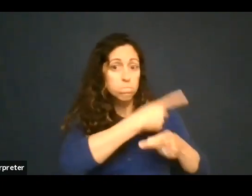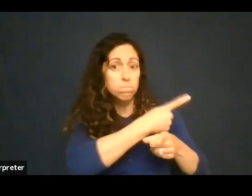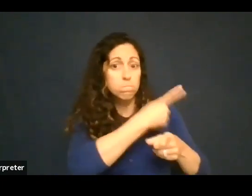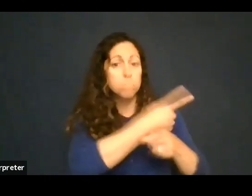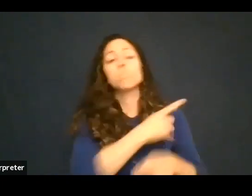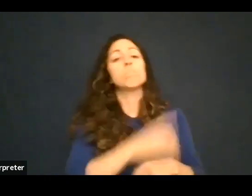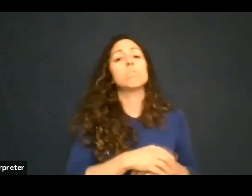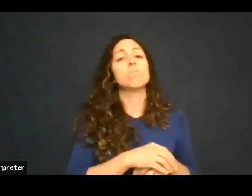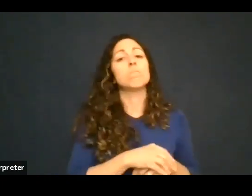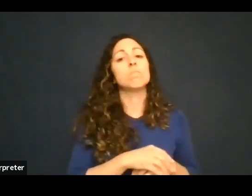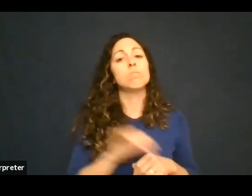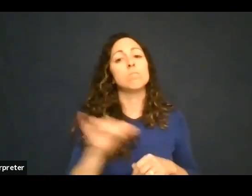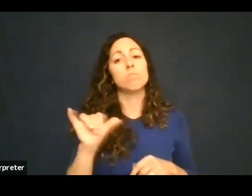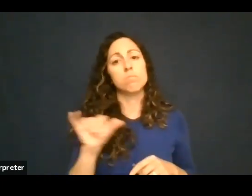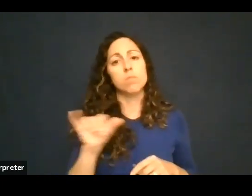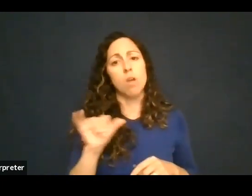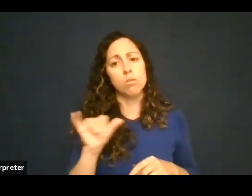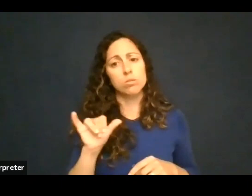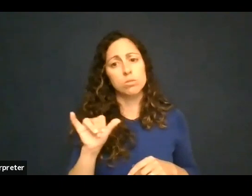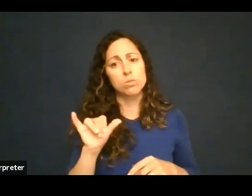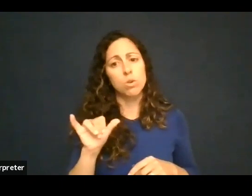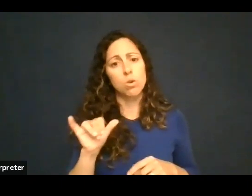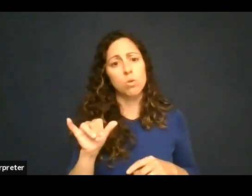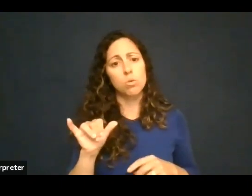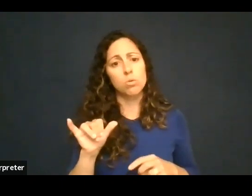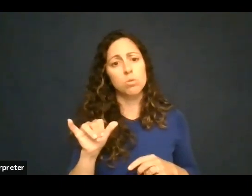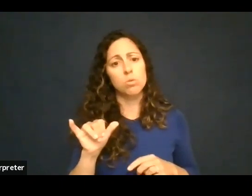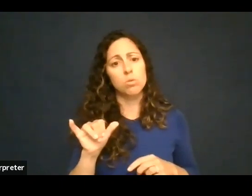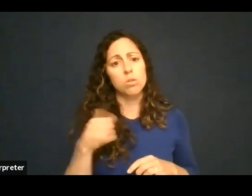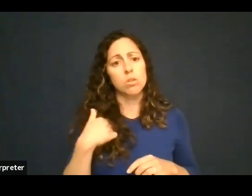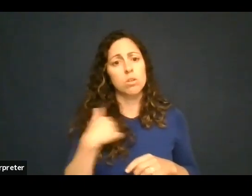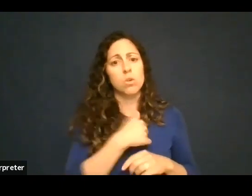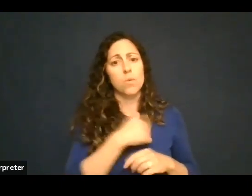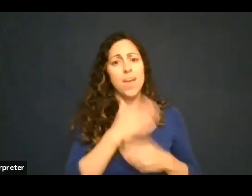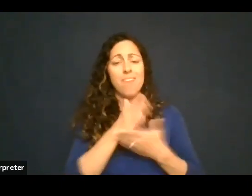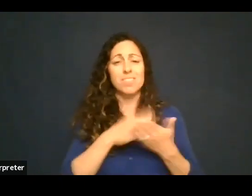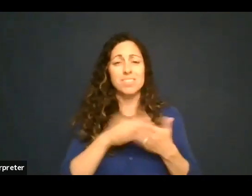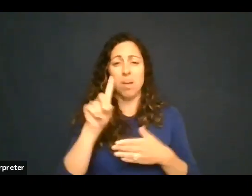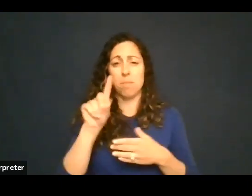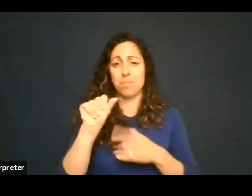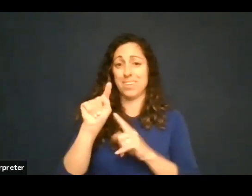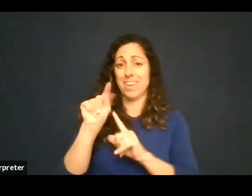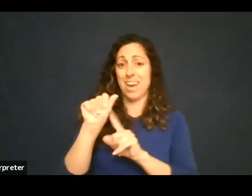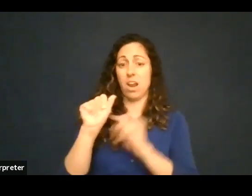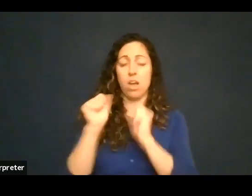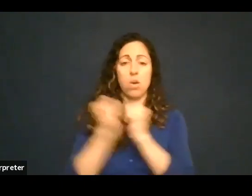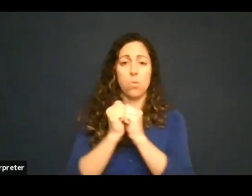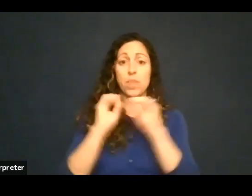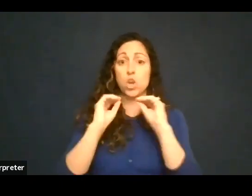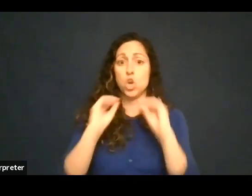will share de-identified data about the genetic testing or any other information in our registry